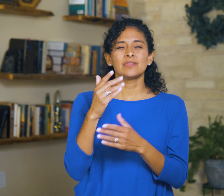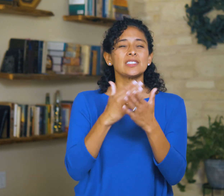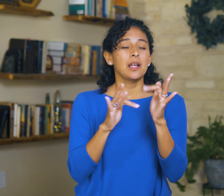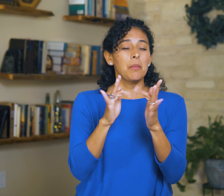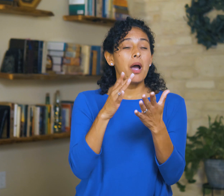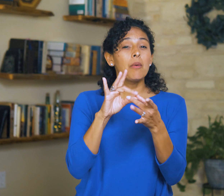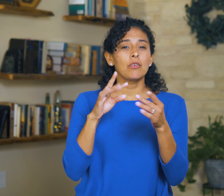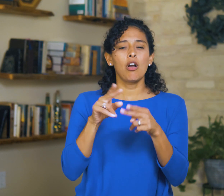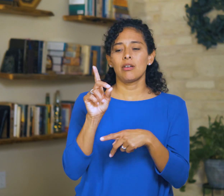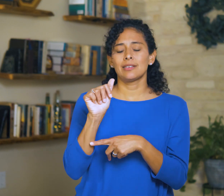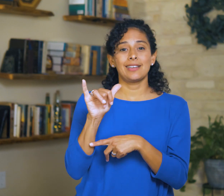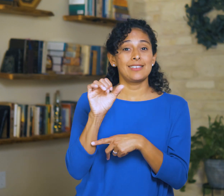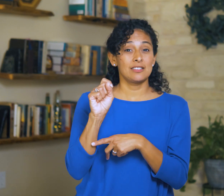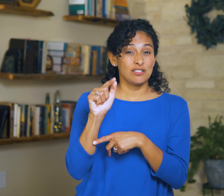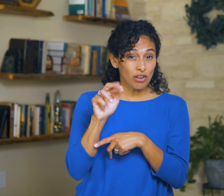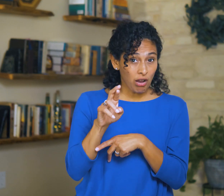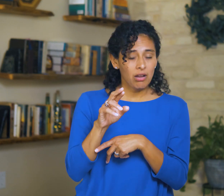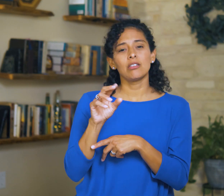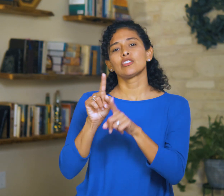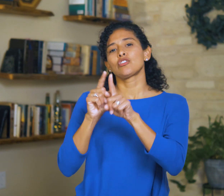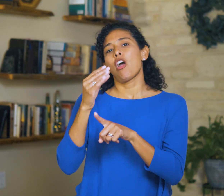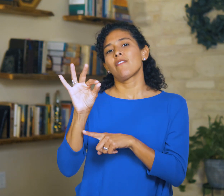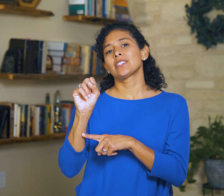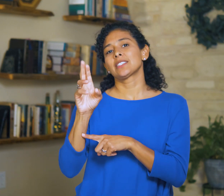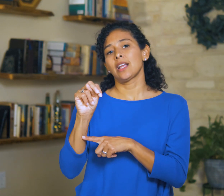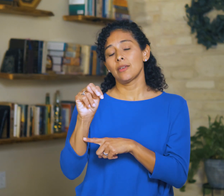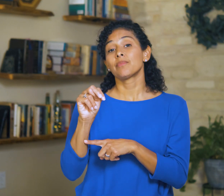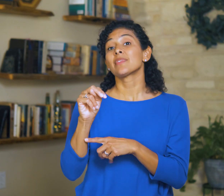Most versions call this being "Day Star" or "Star of the Dawn,"